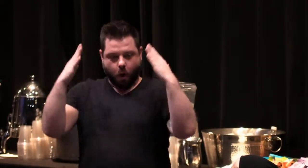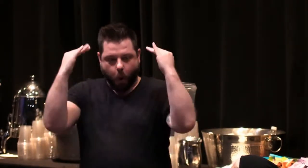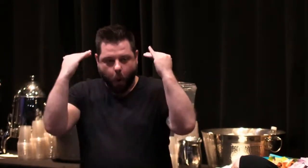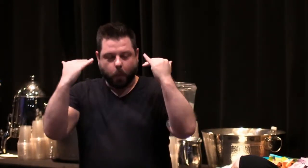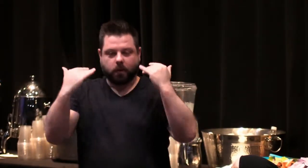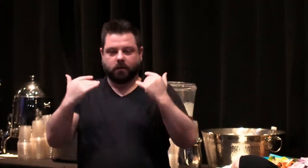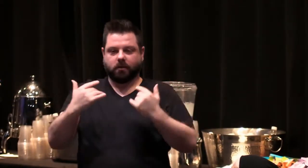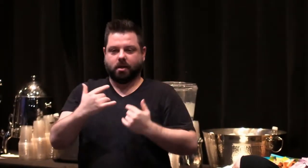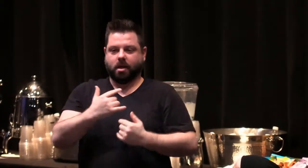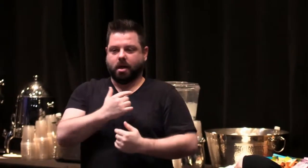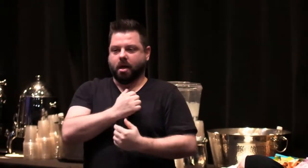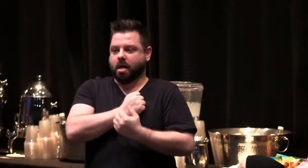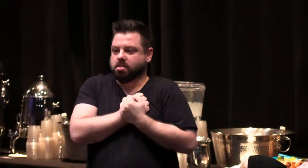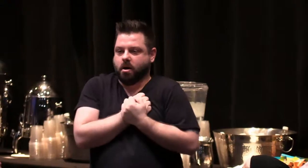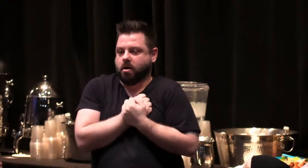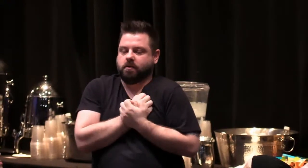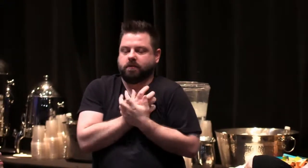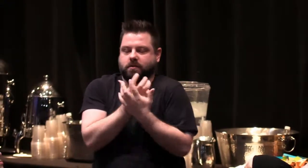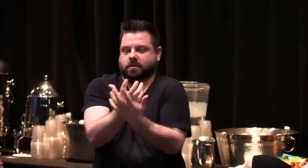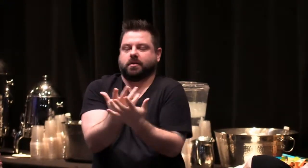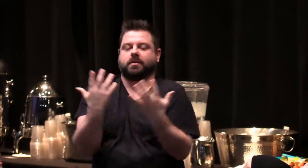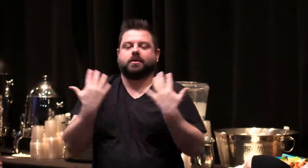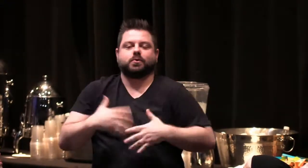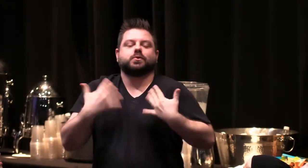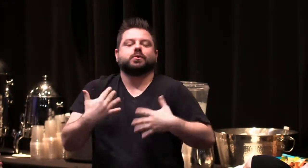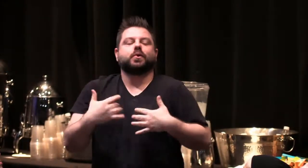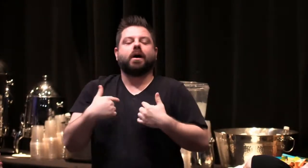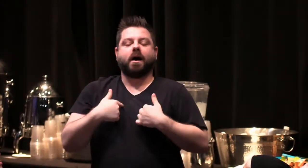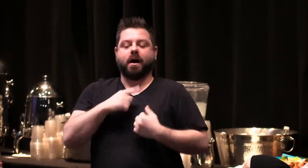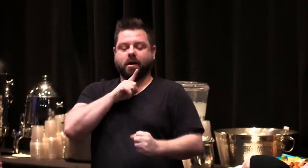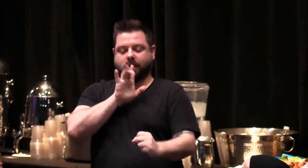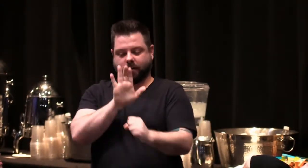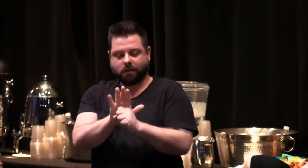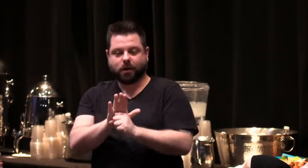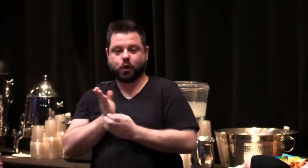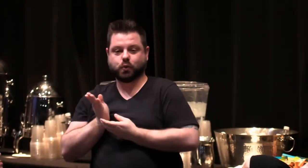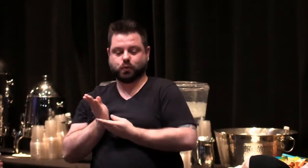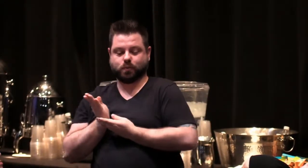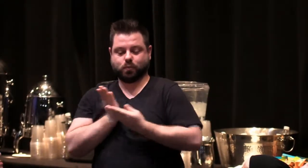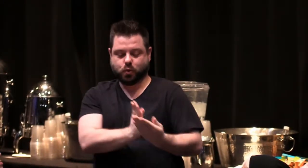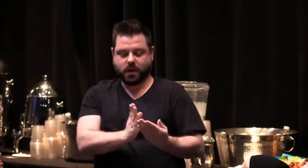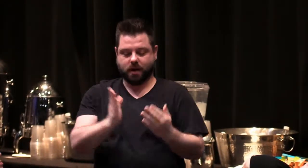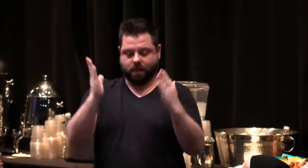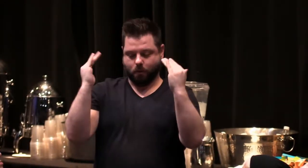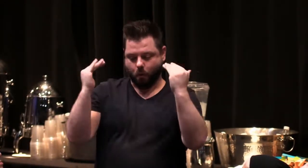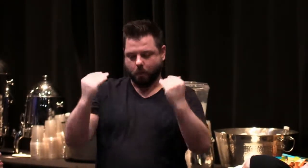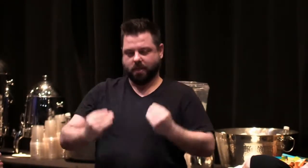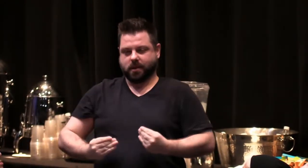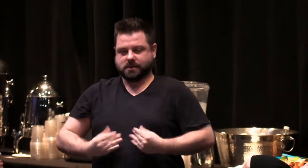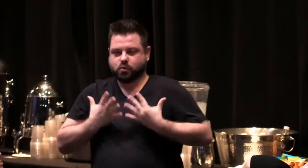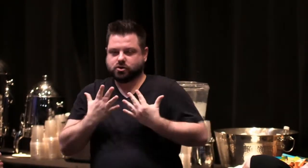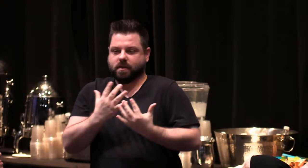It's been an inspirational weekend. The love in this room is incredible,